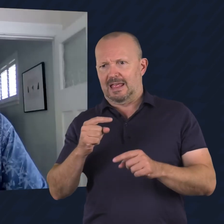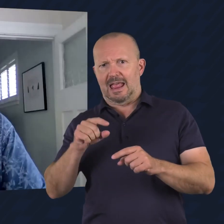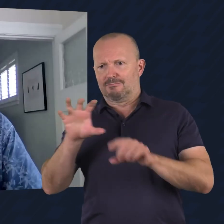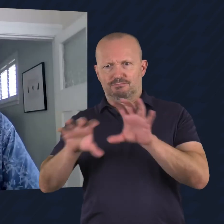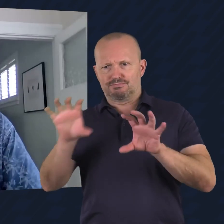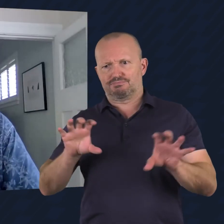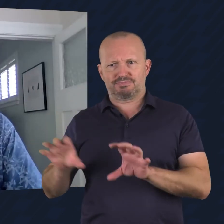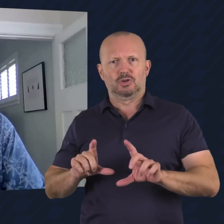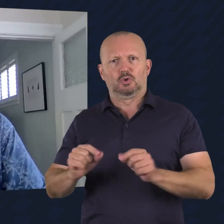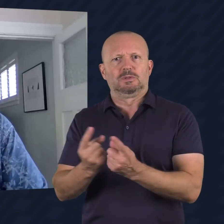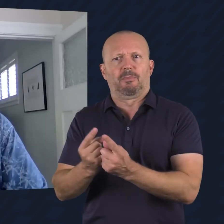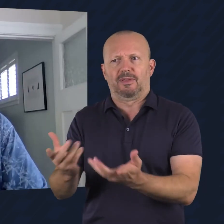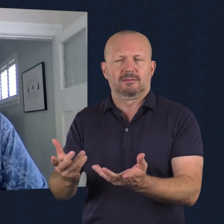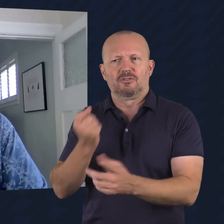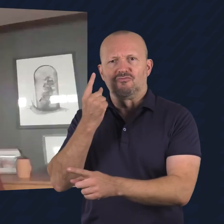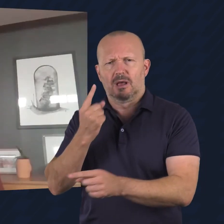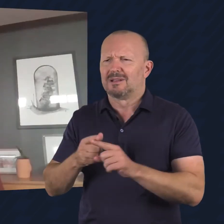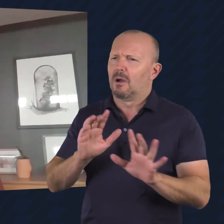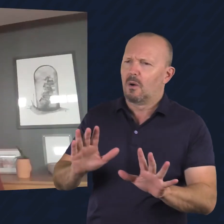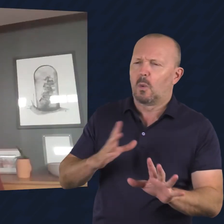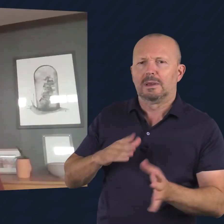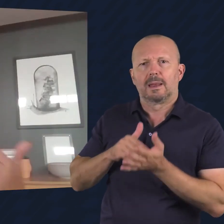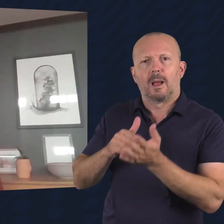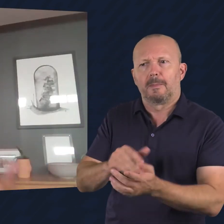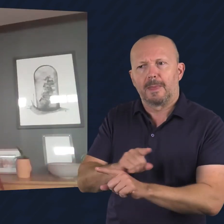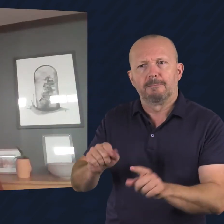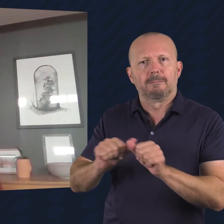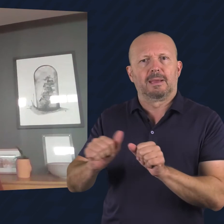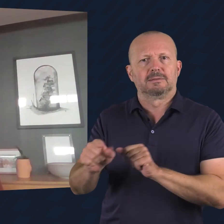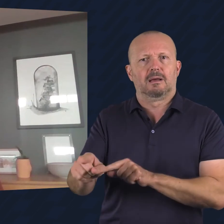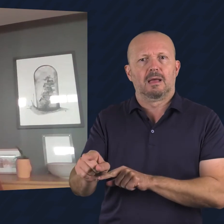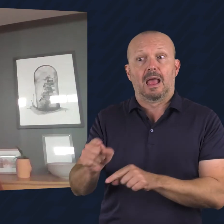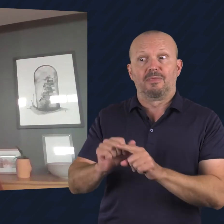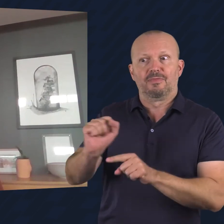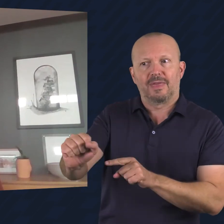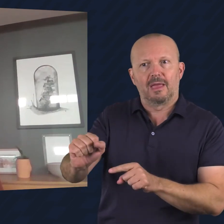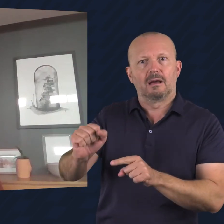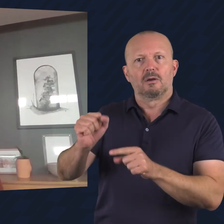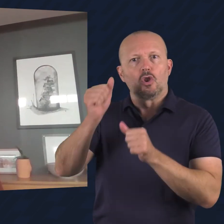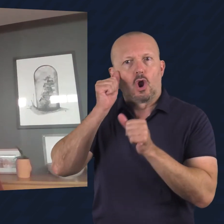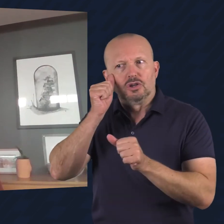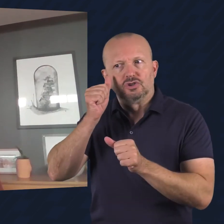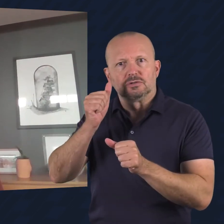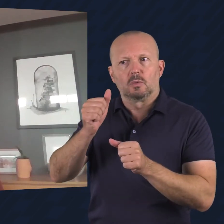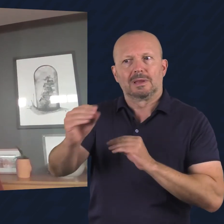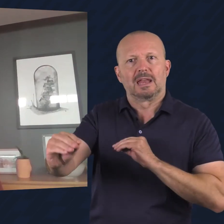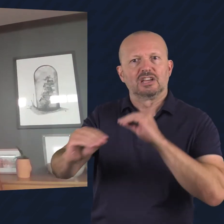then we can work more, we can help them be better and we can benefit from their help as well.